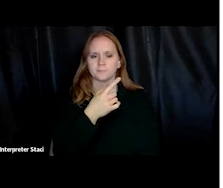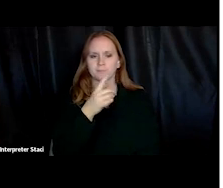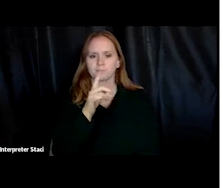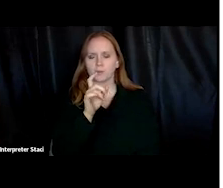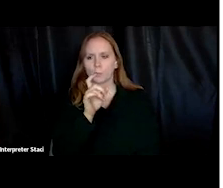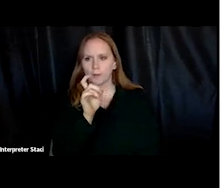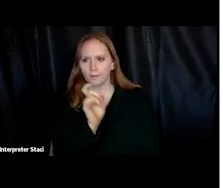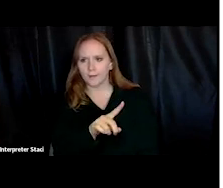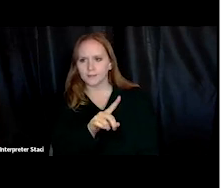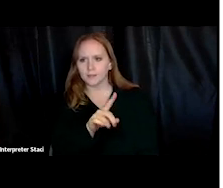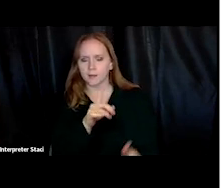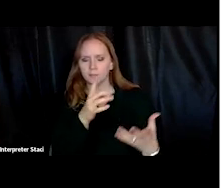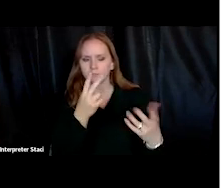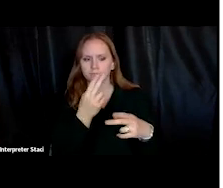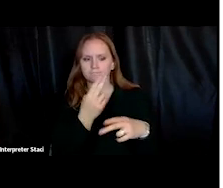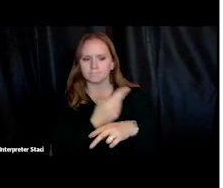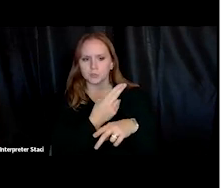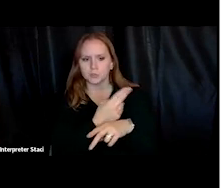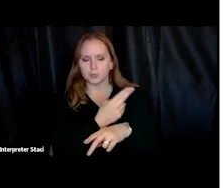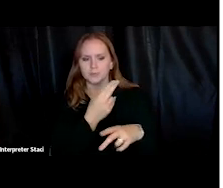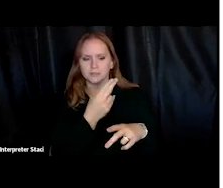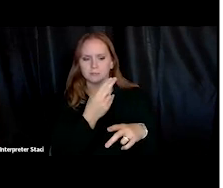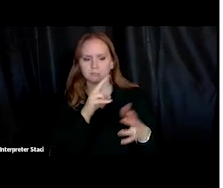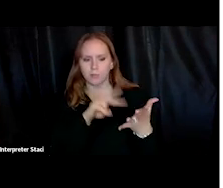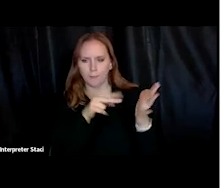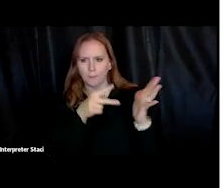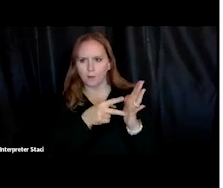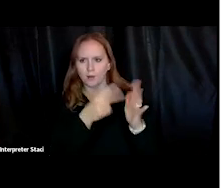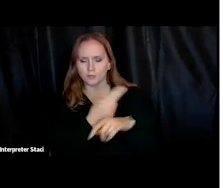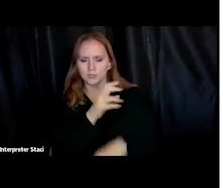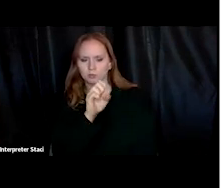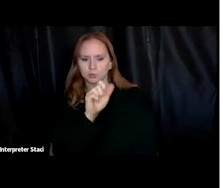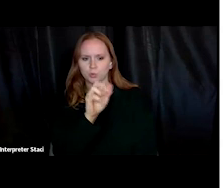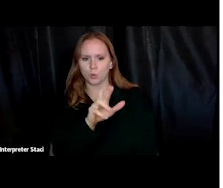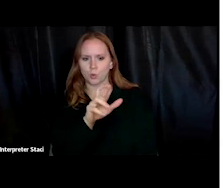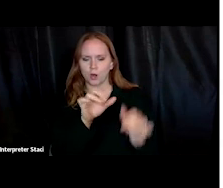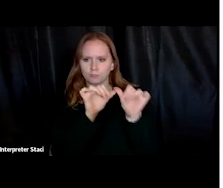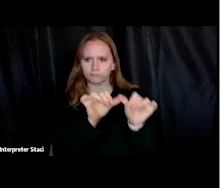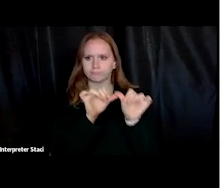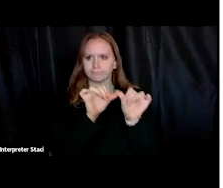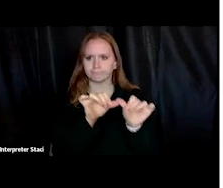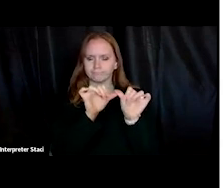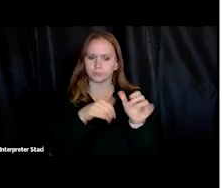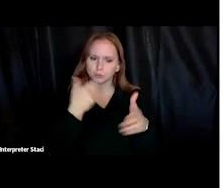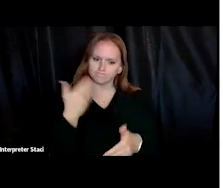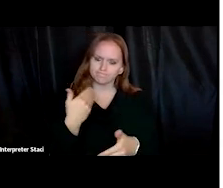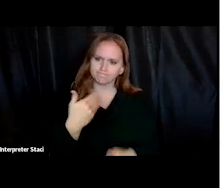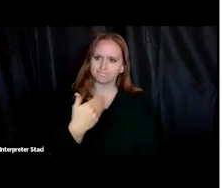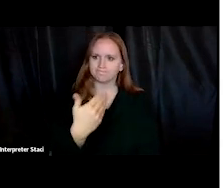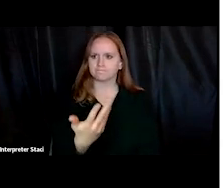to use SOAR on an ongoing basis. And if a project indicated that they intended to use SOAR,